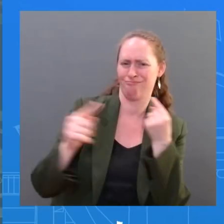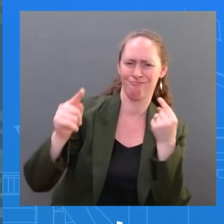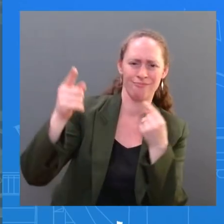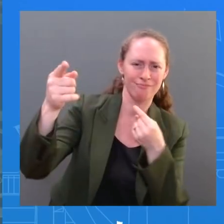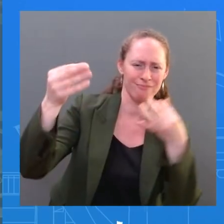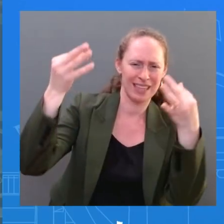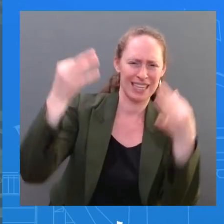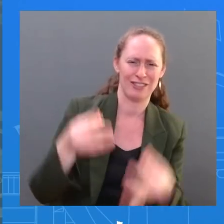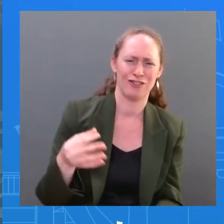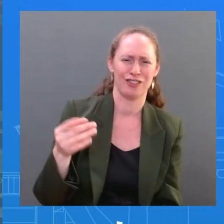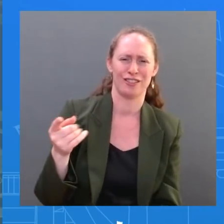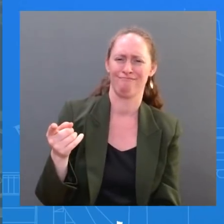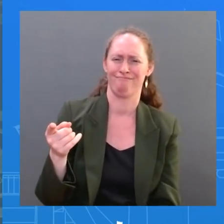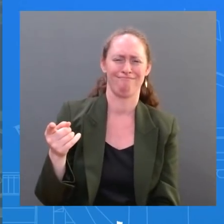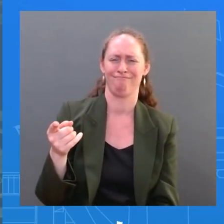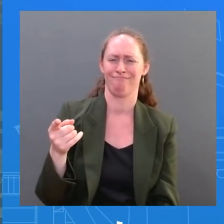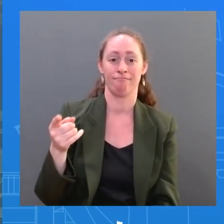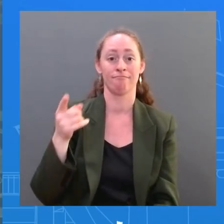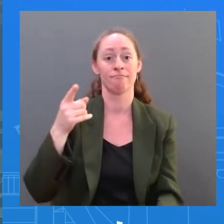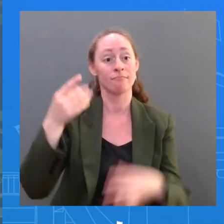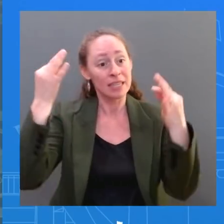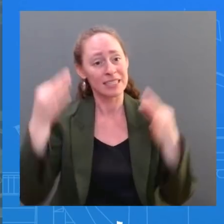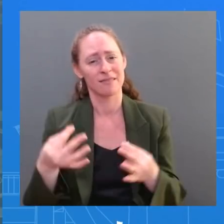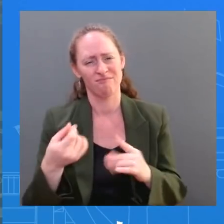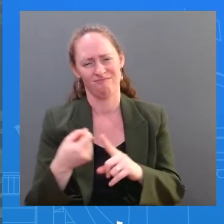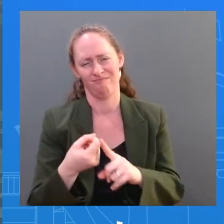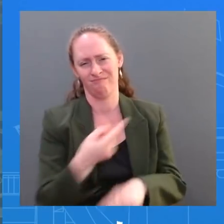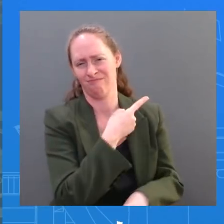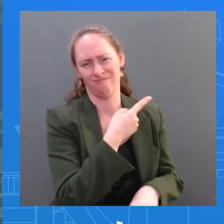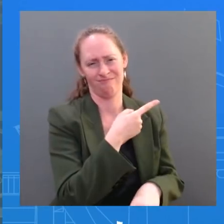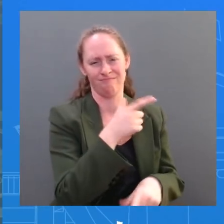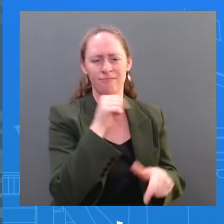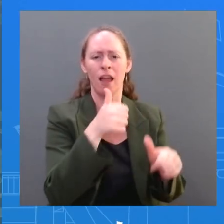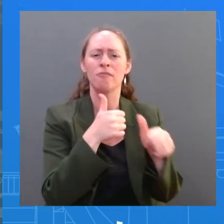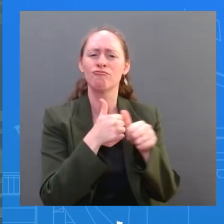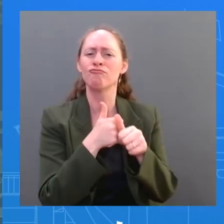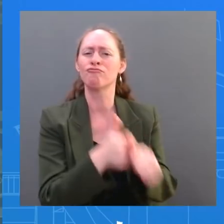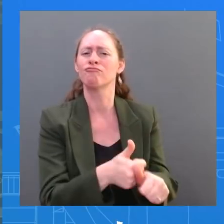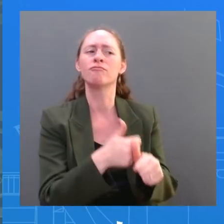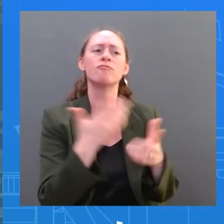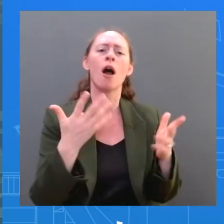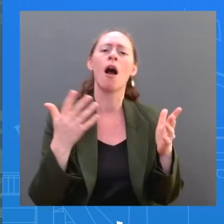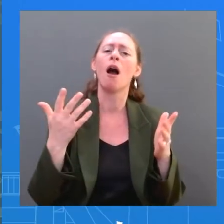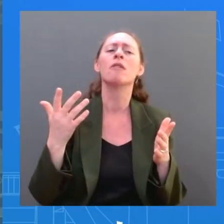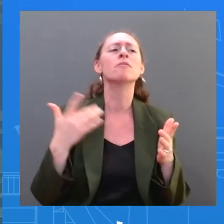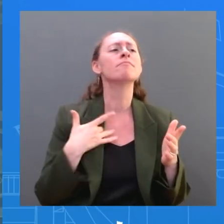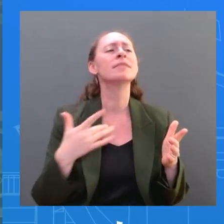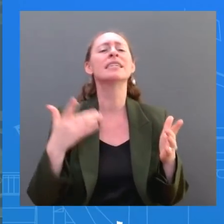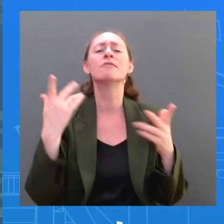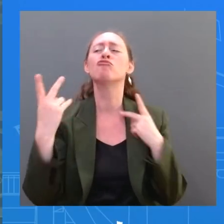We are talking about, as you know, you know, a constitutional right that was around for almost 50 years.